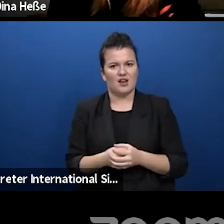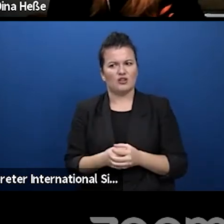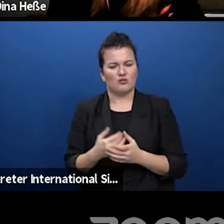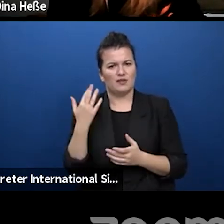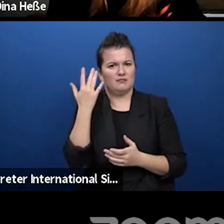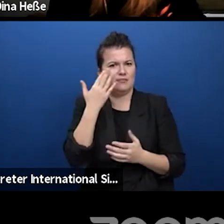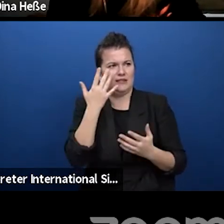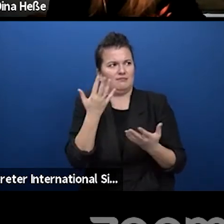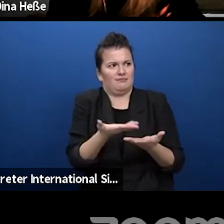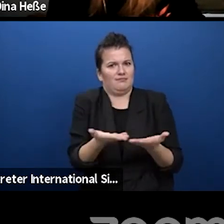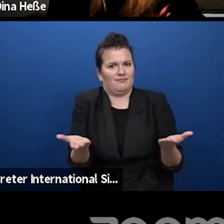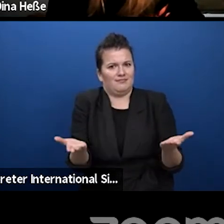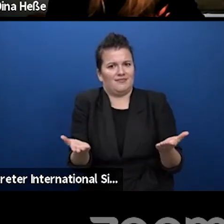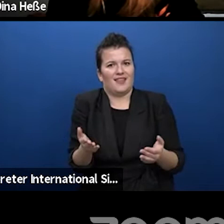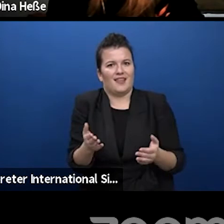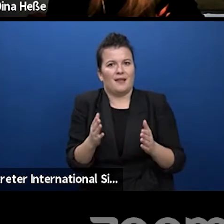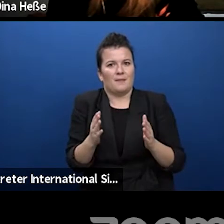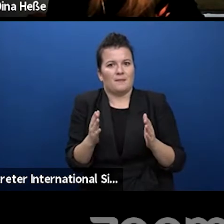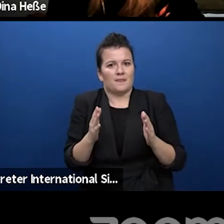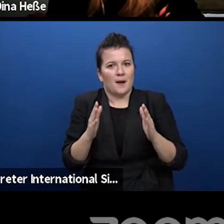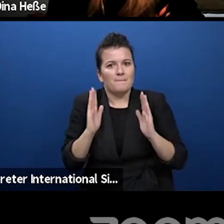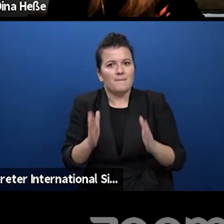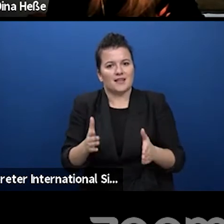things you have to be, you have to honor and be serious about it you know, always you know so.